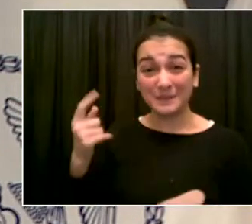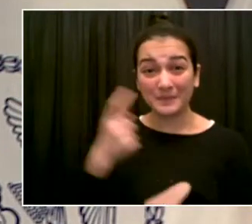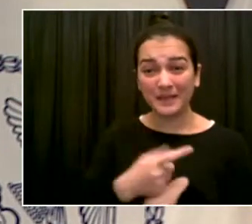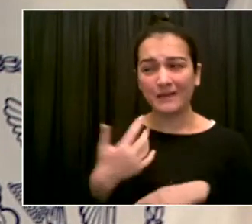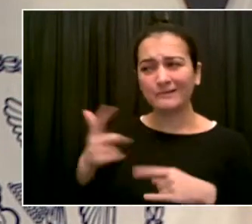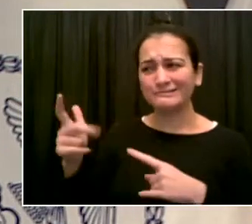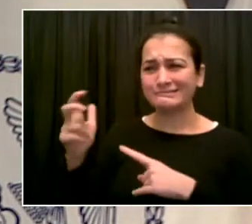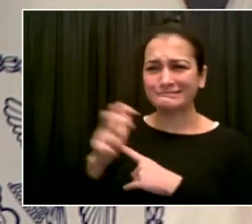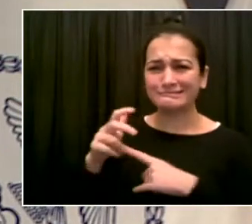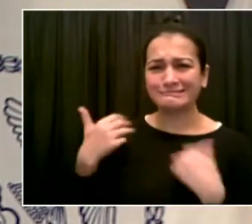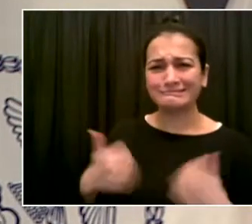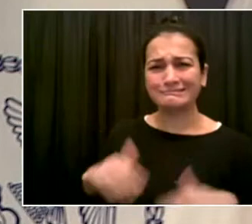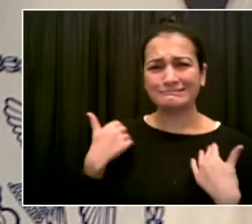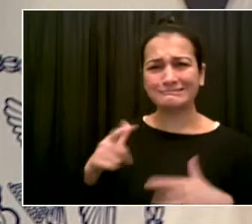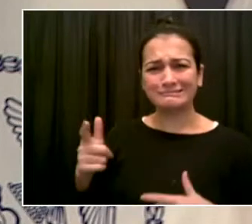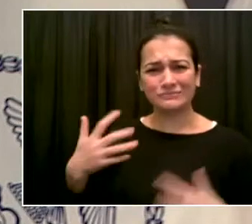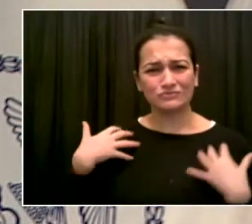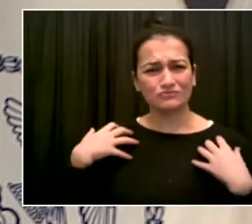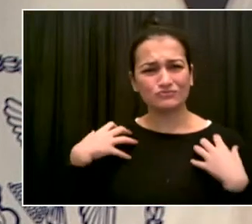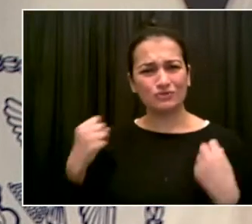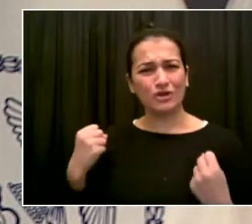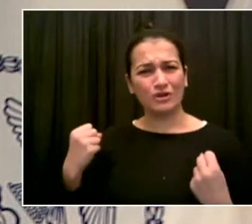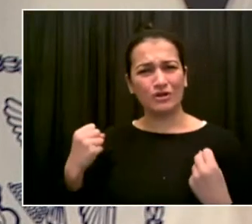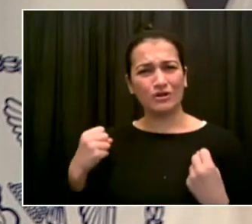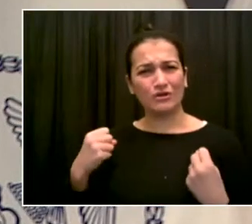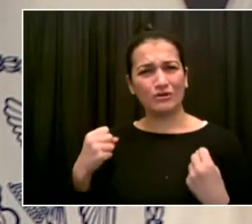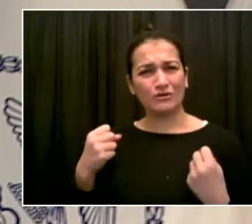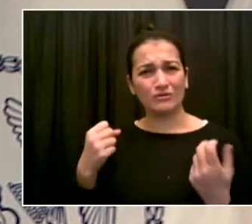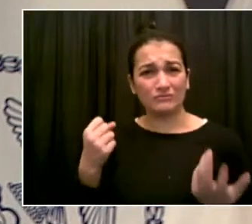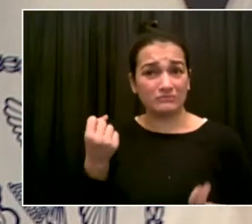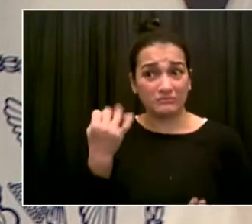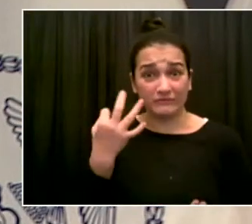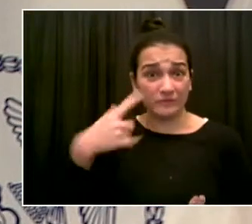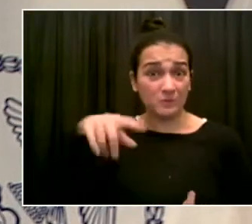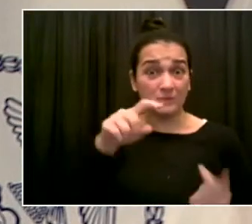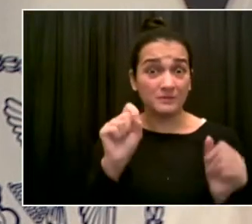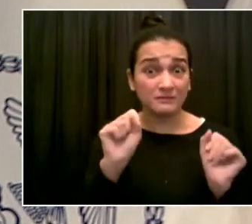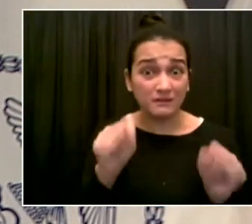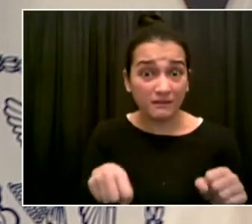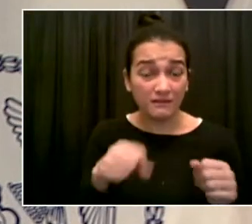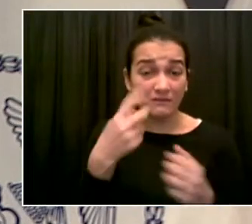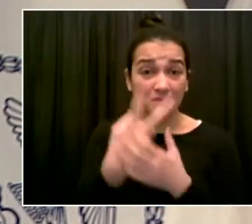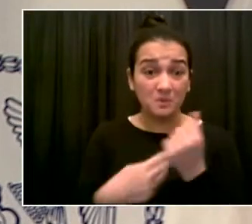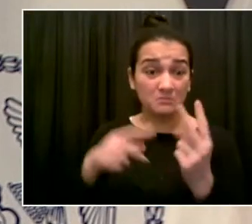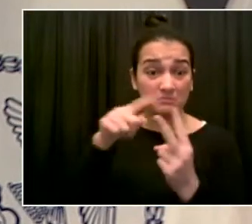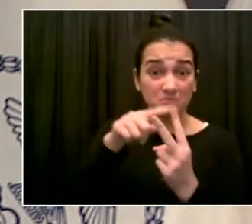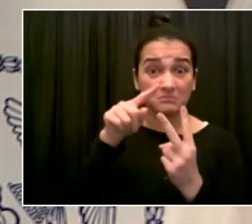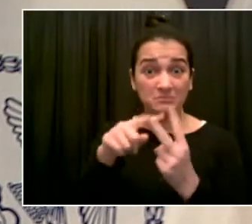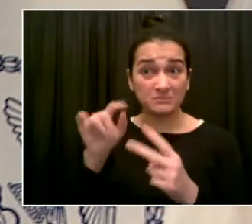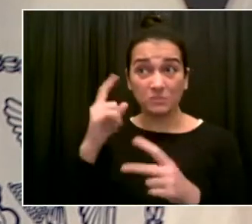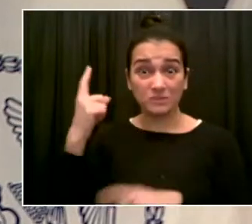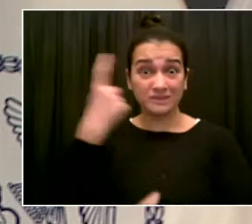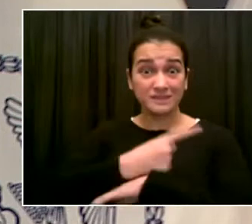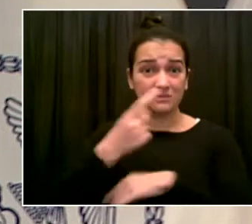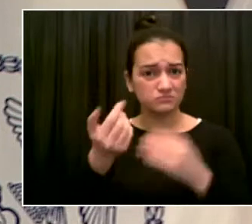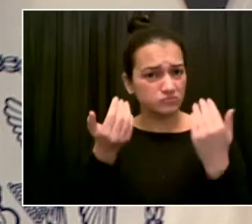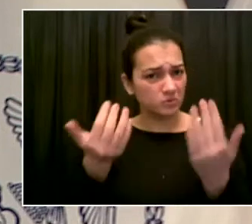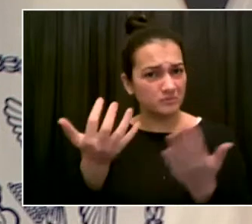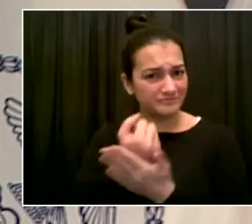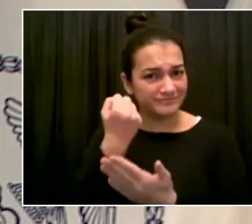THE FLU SHOT.